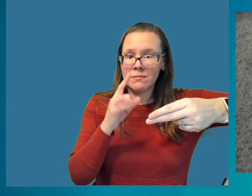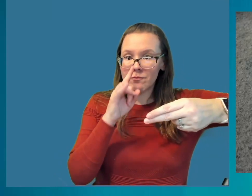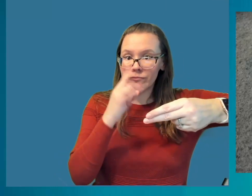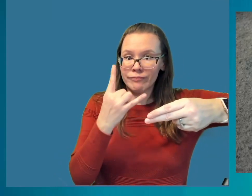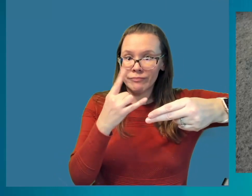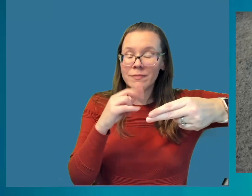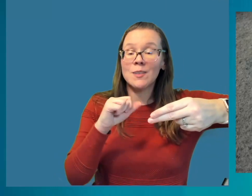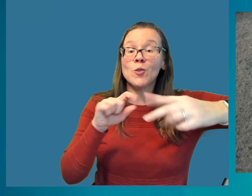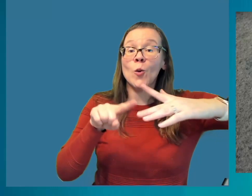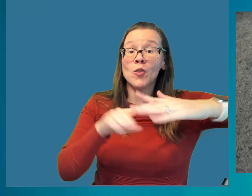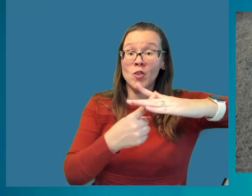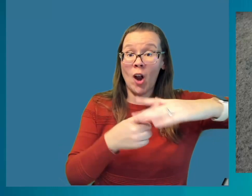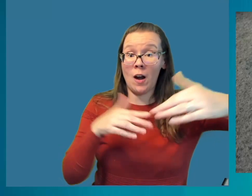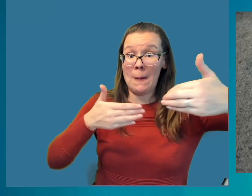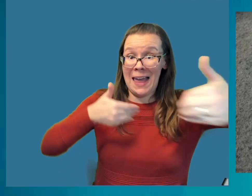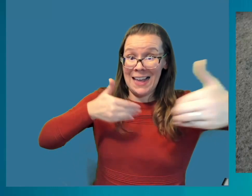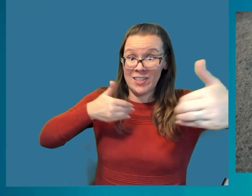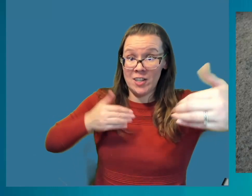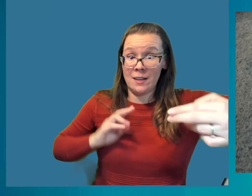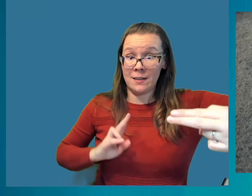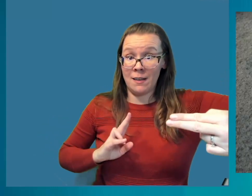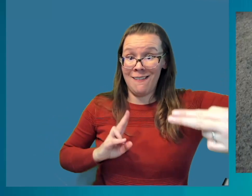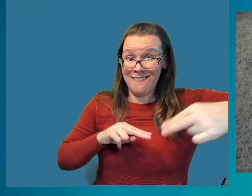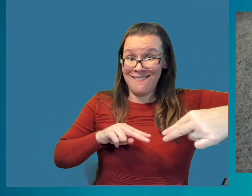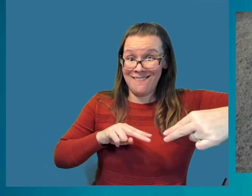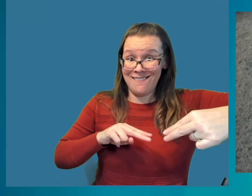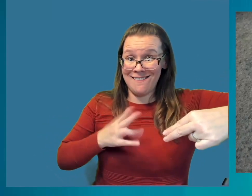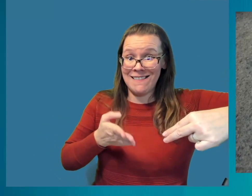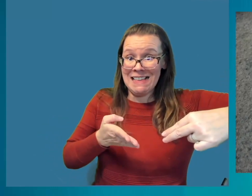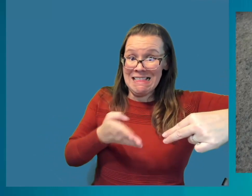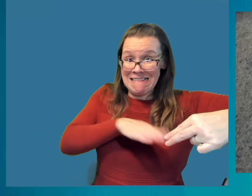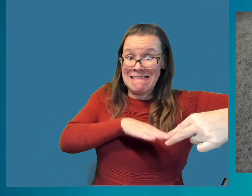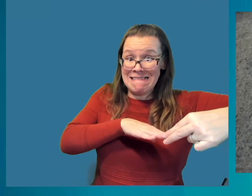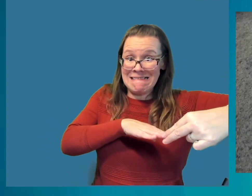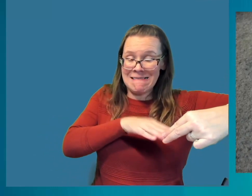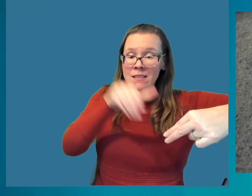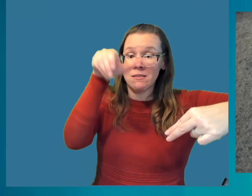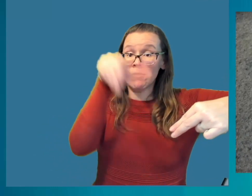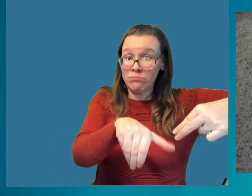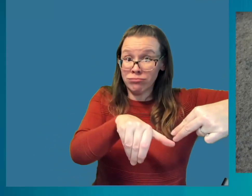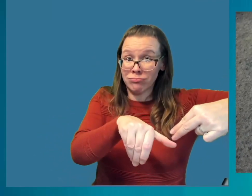going to be able to see that from the front. So I restarted from the edges,